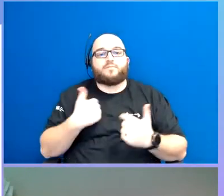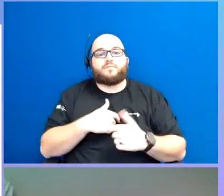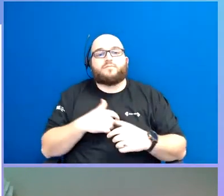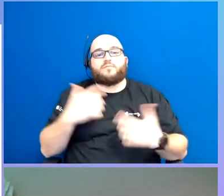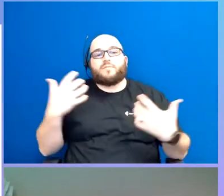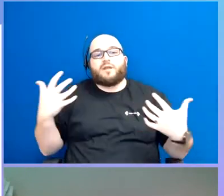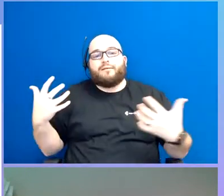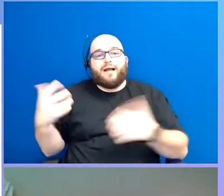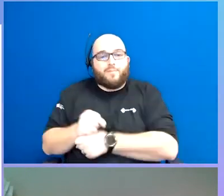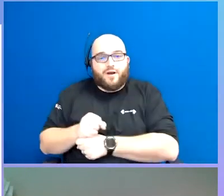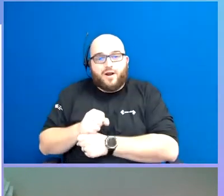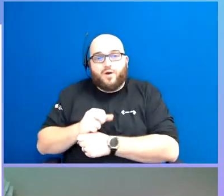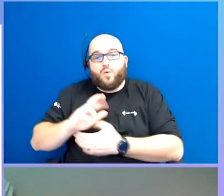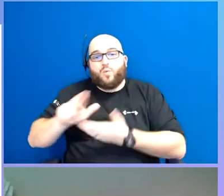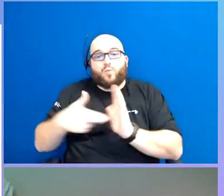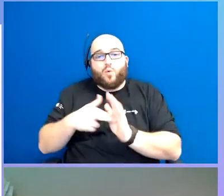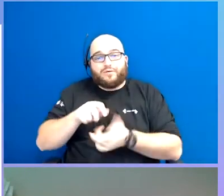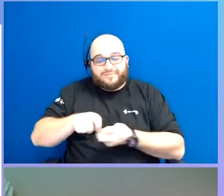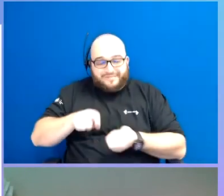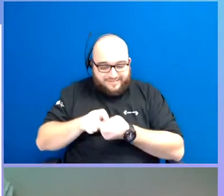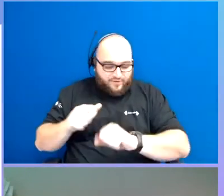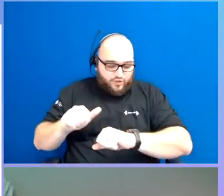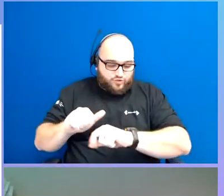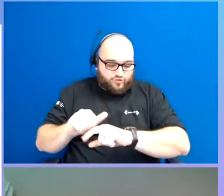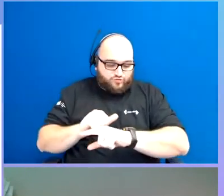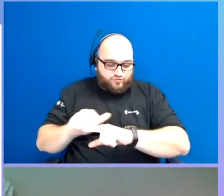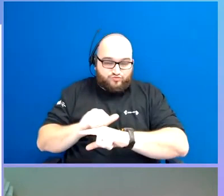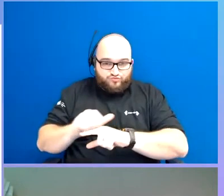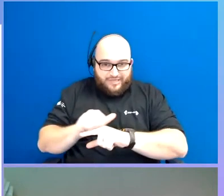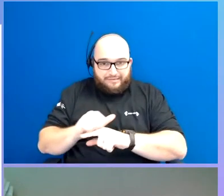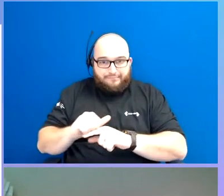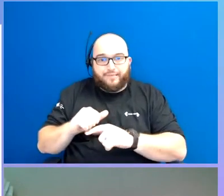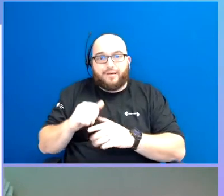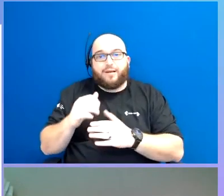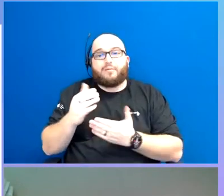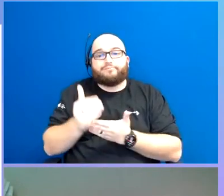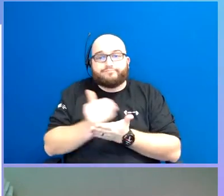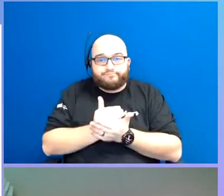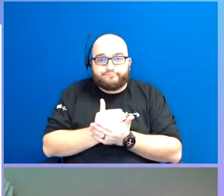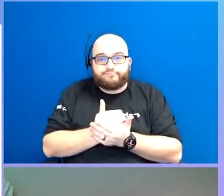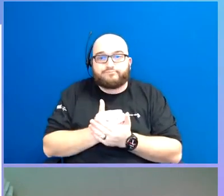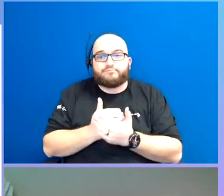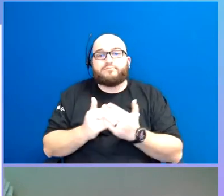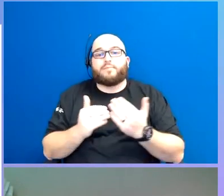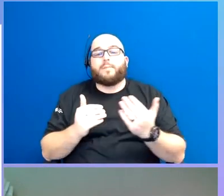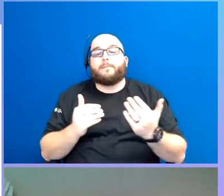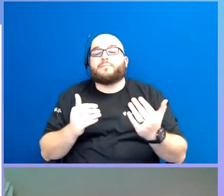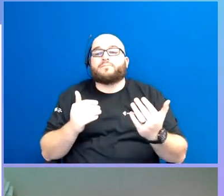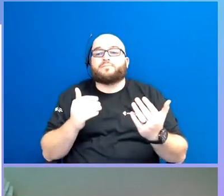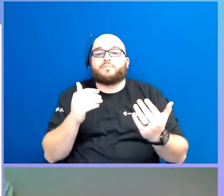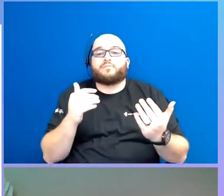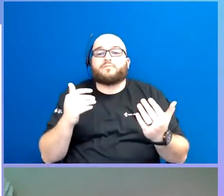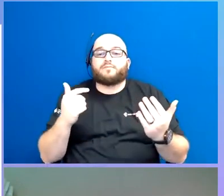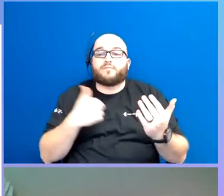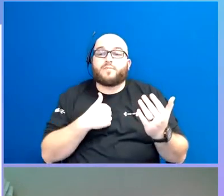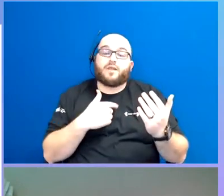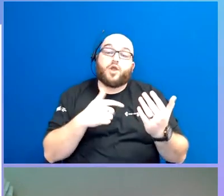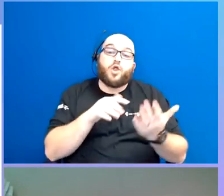specific training sessions, training modules, um, um, what I